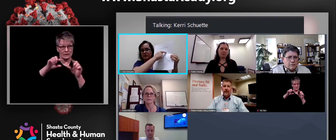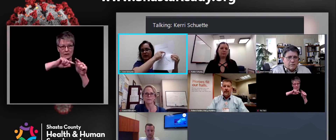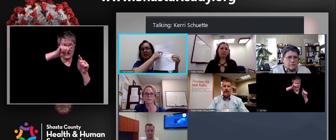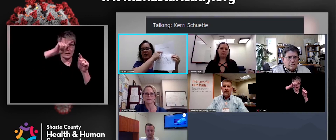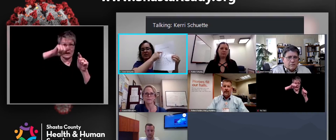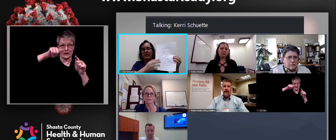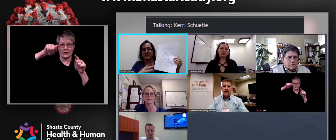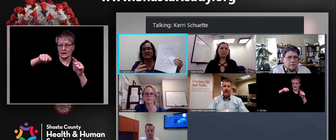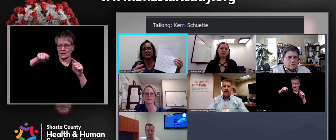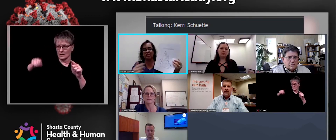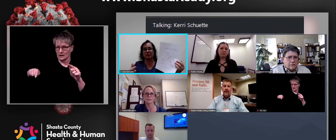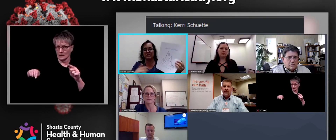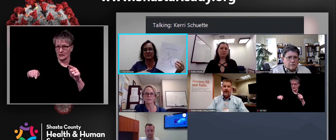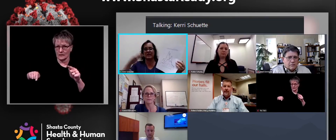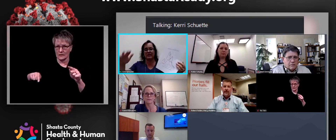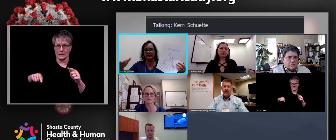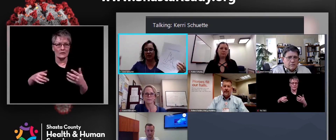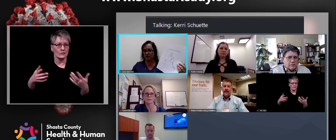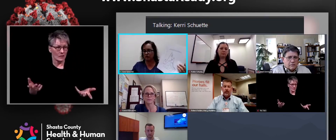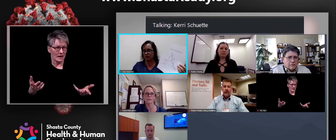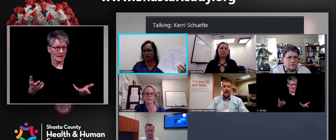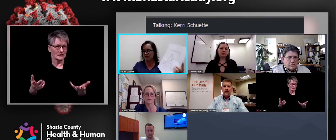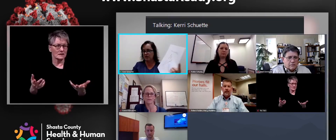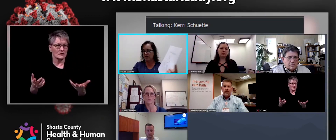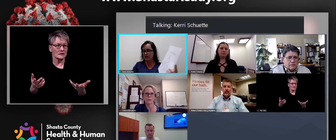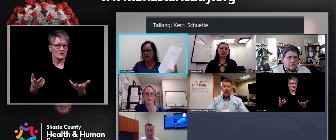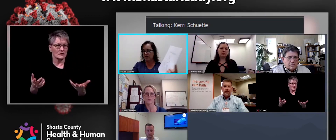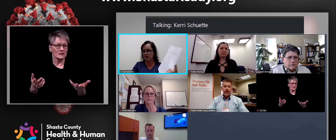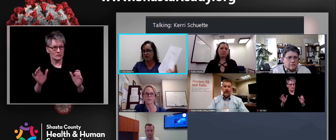in this spike. Not in all cases, but generally speaking that's how this works.